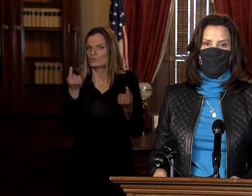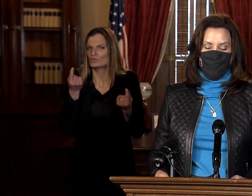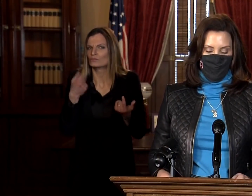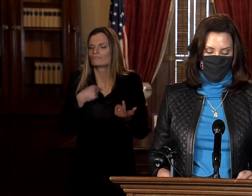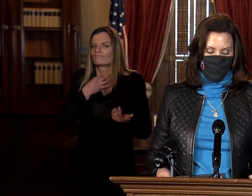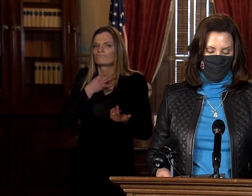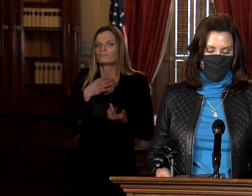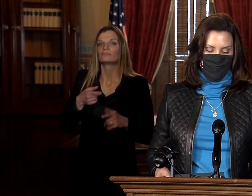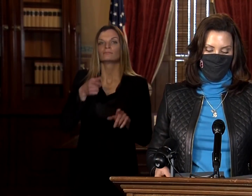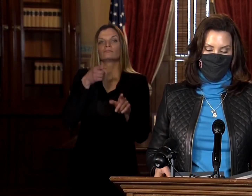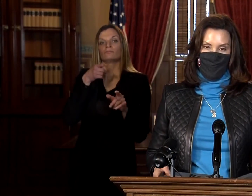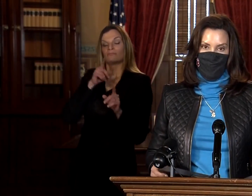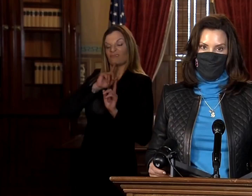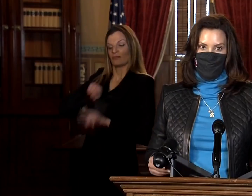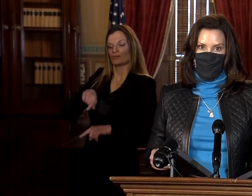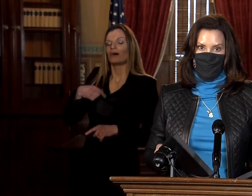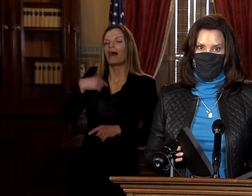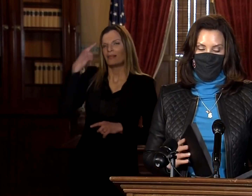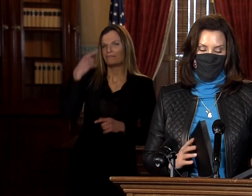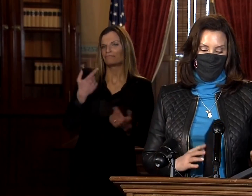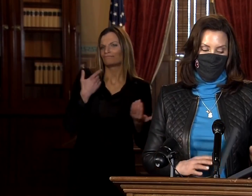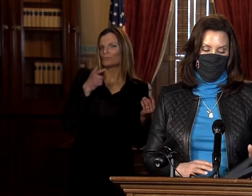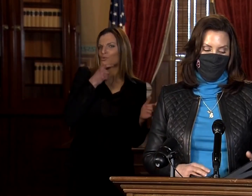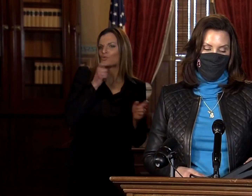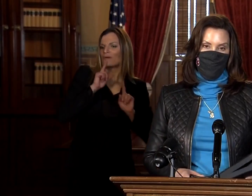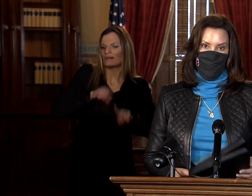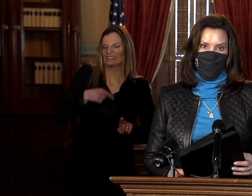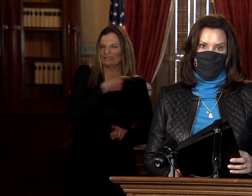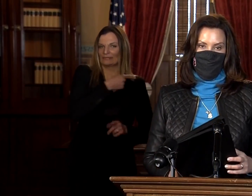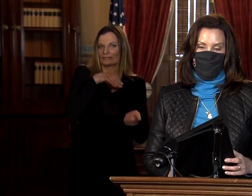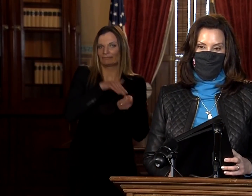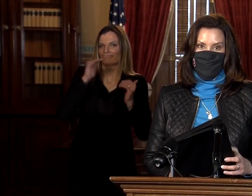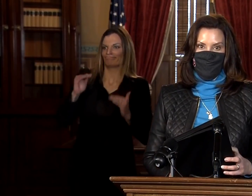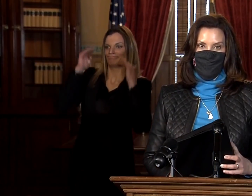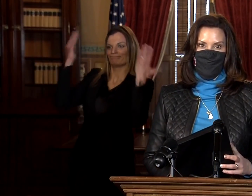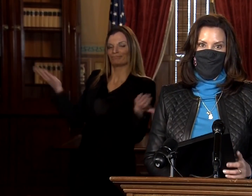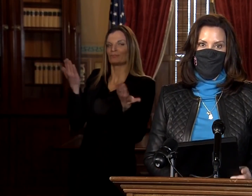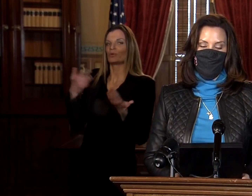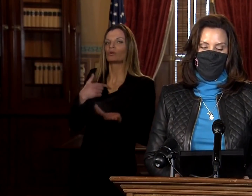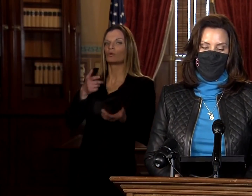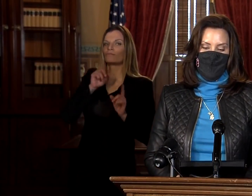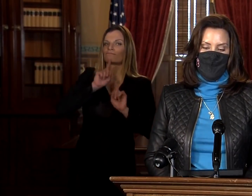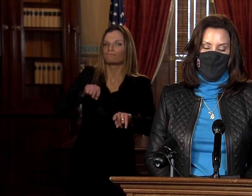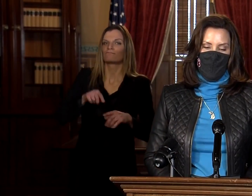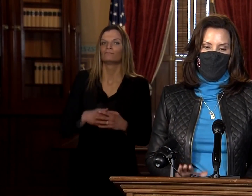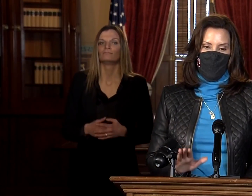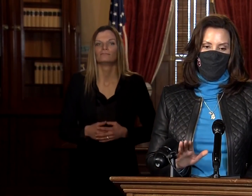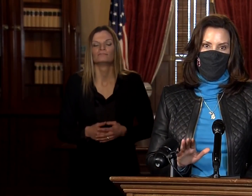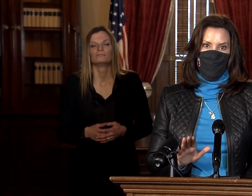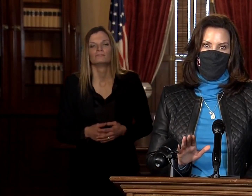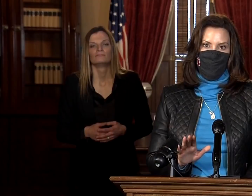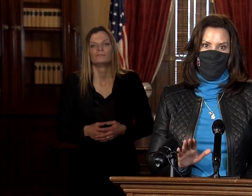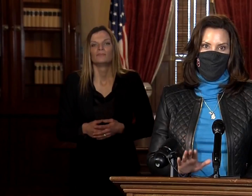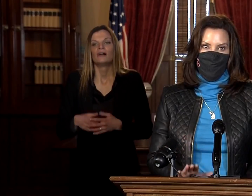I think it’s important that you hear from our chief medical you hear from our chief medical executive, so I want to make executive, so I want to make sure that she’s got an sure that she’s got an opportunity to answer that. opportunity to answer that. Before I turn it over, since